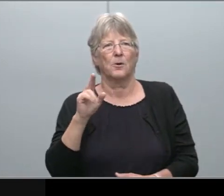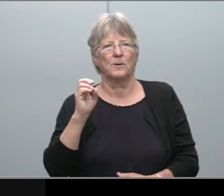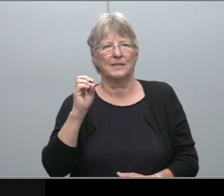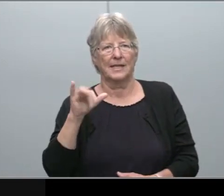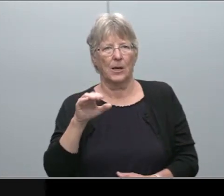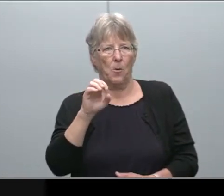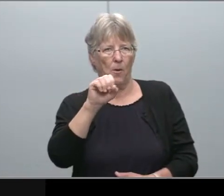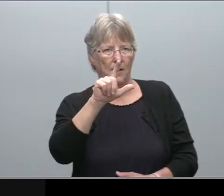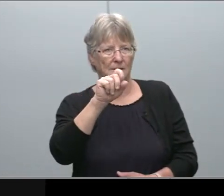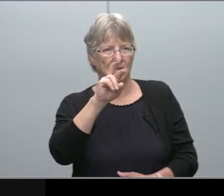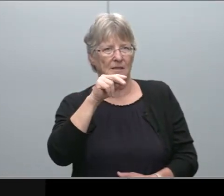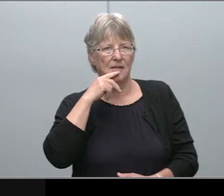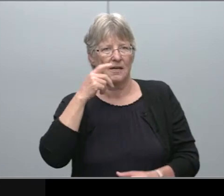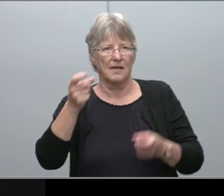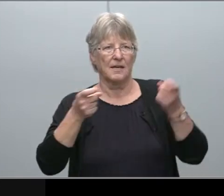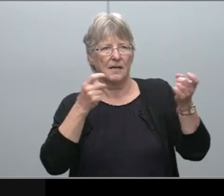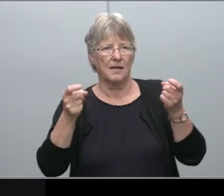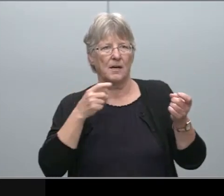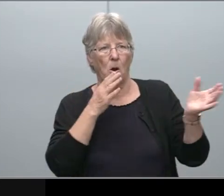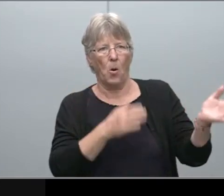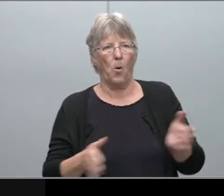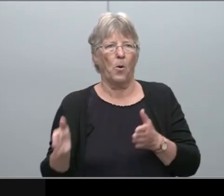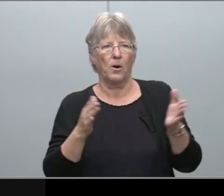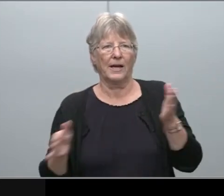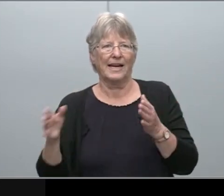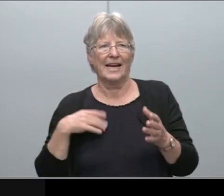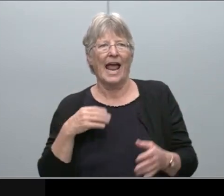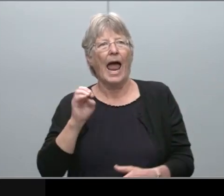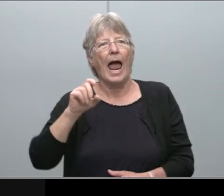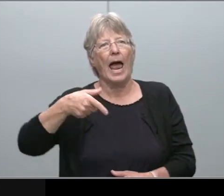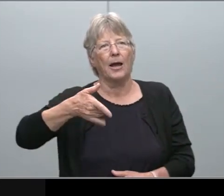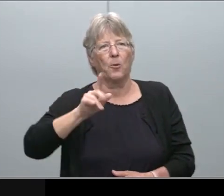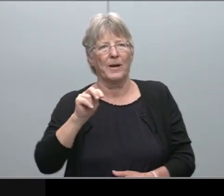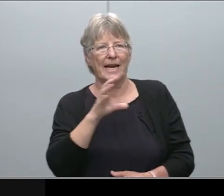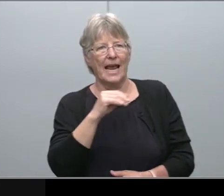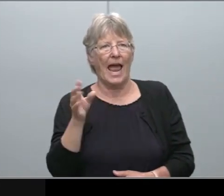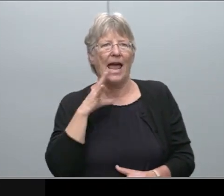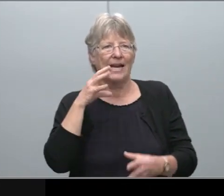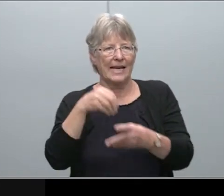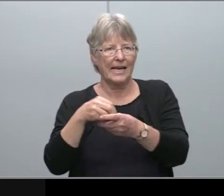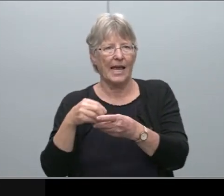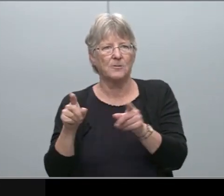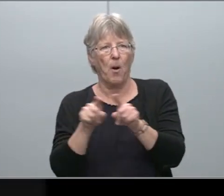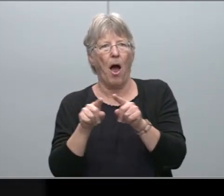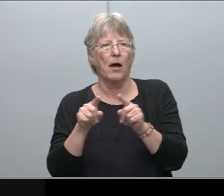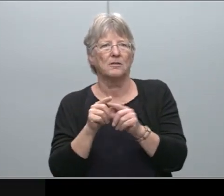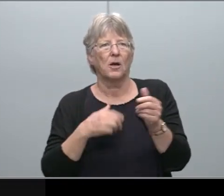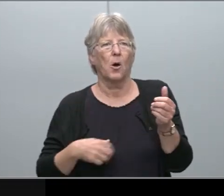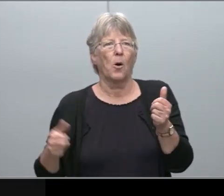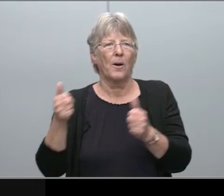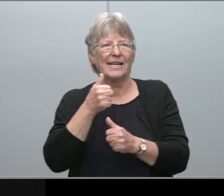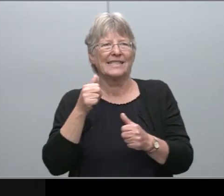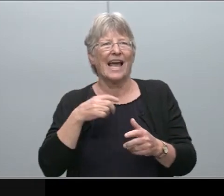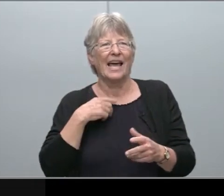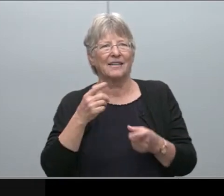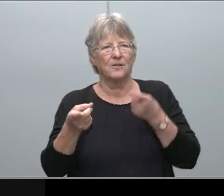and how it's shaped some of the actions in our district and as well as listening from our stakeholders and digging deeper on how